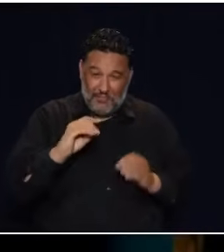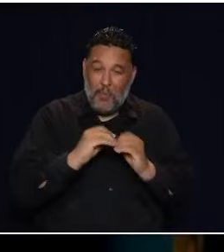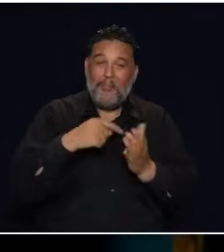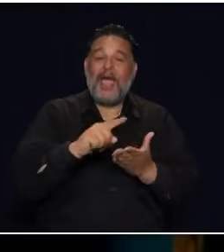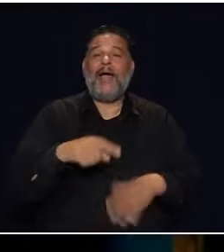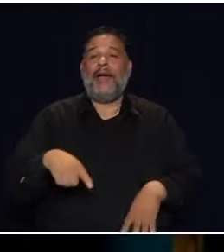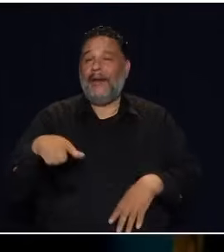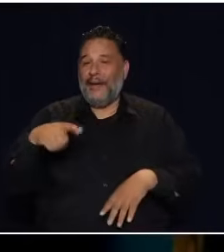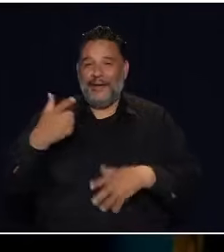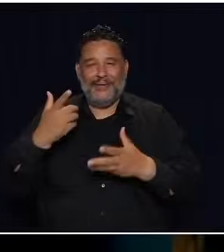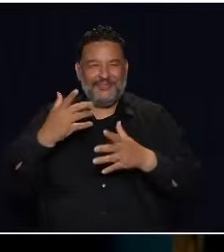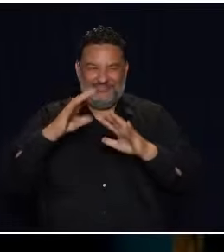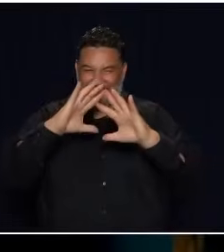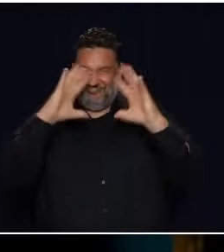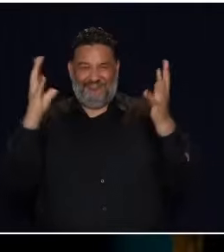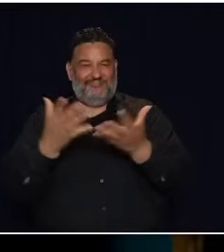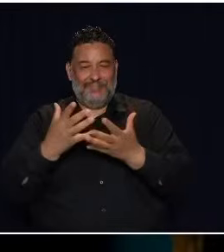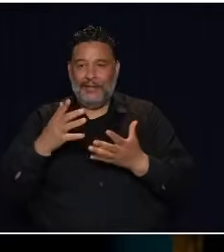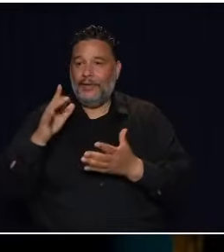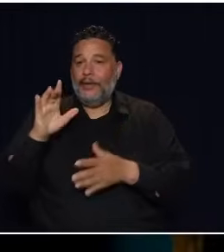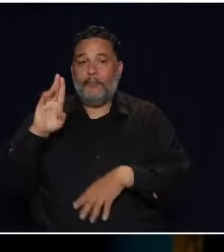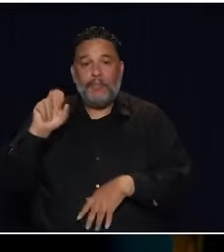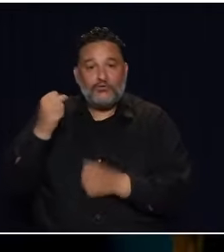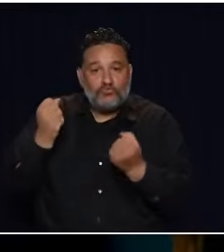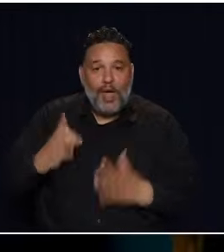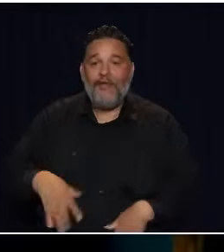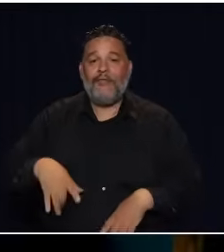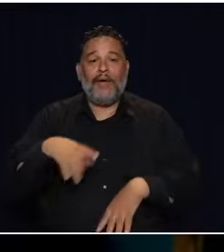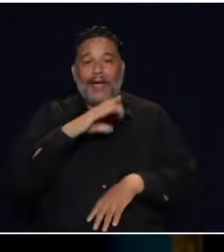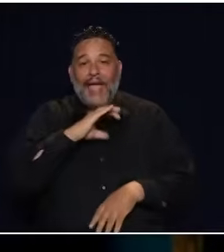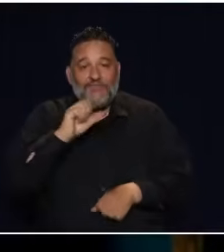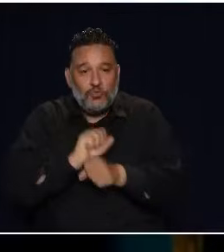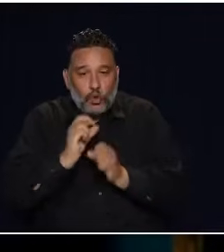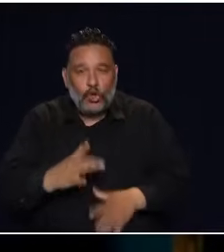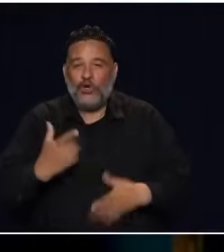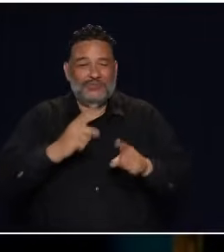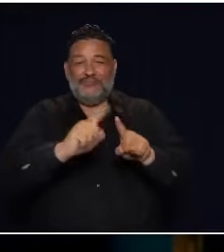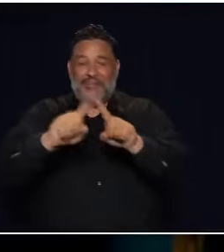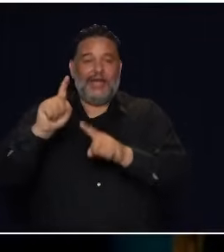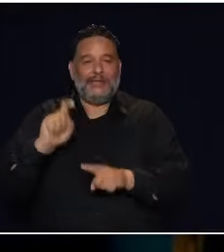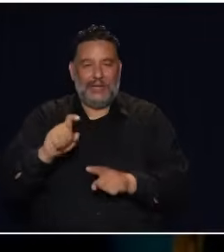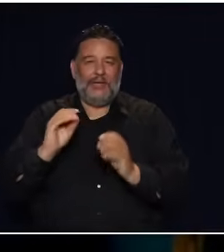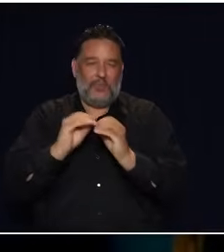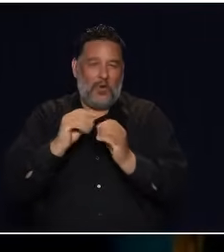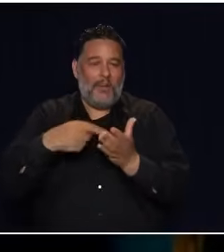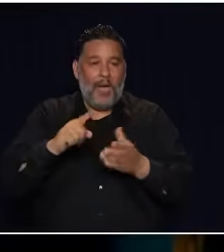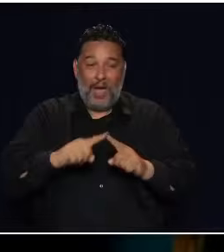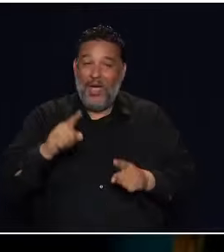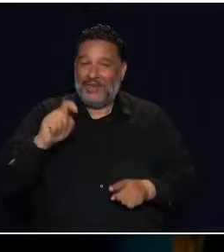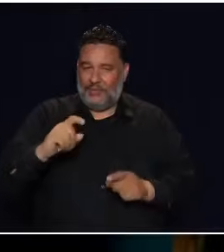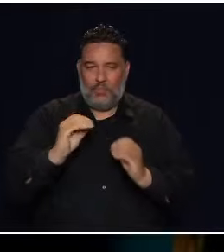SCHOOLS. YES, TEACHERS NEED MORE PAY.